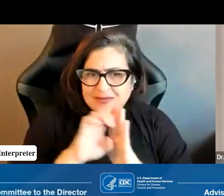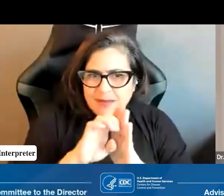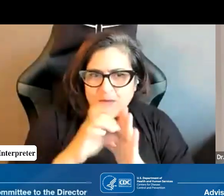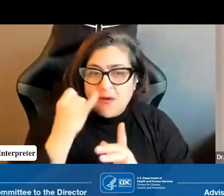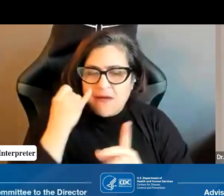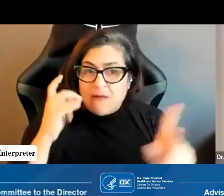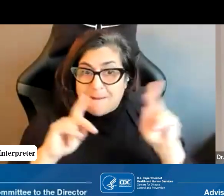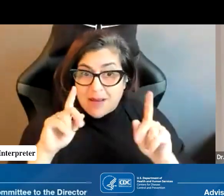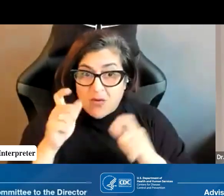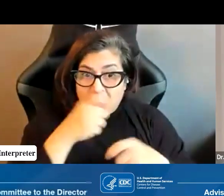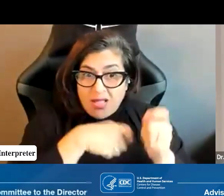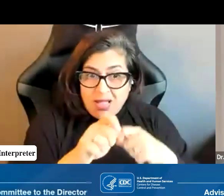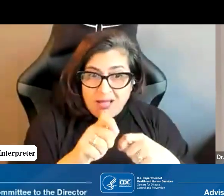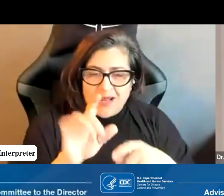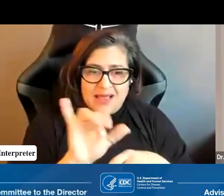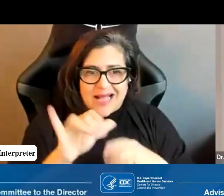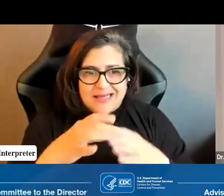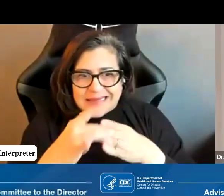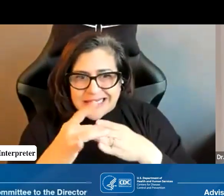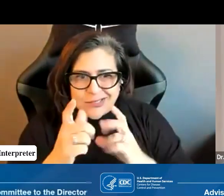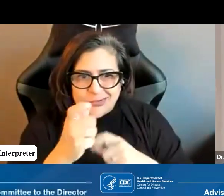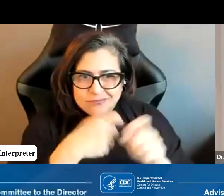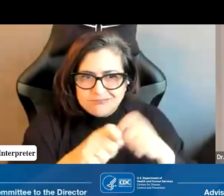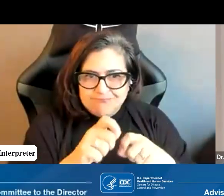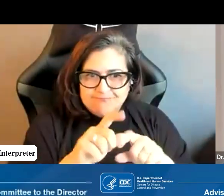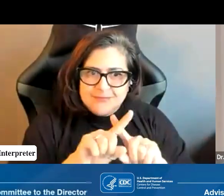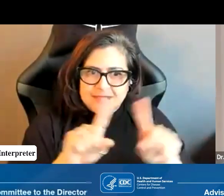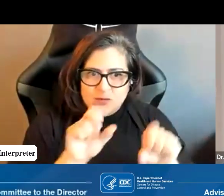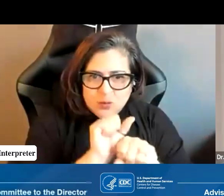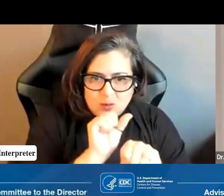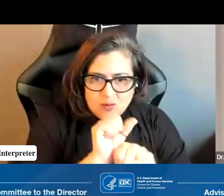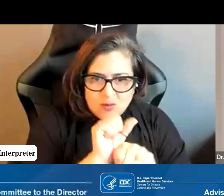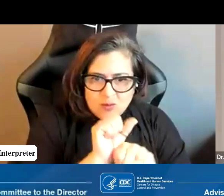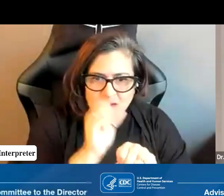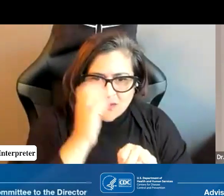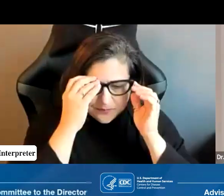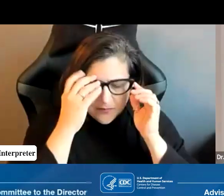where there's been a change in leadership and it could be cross, you know,